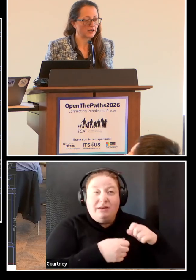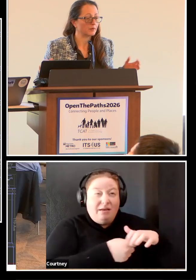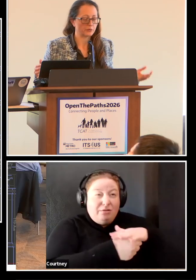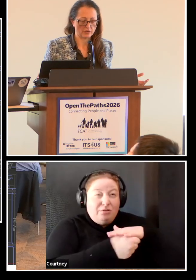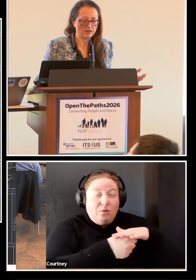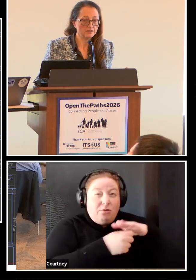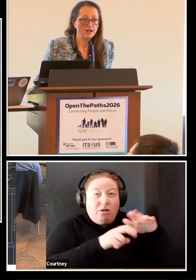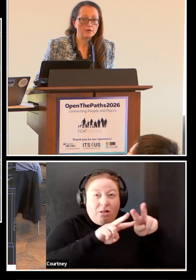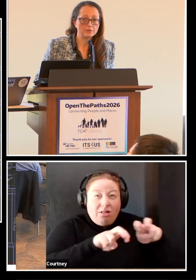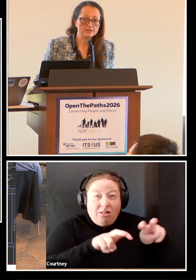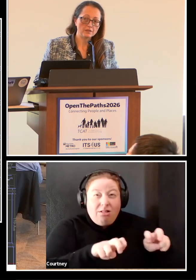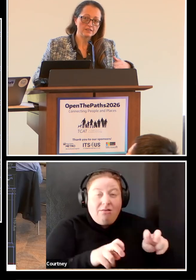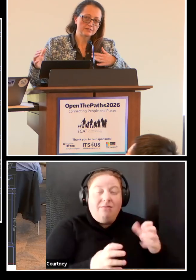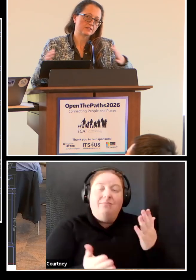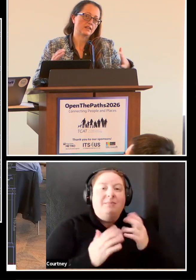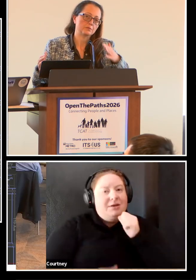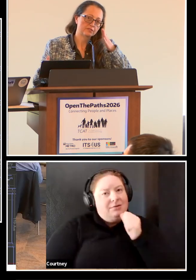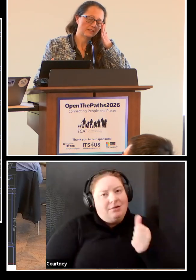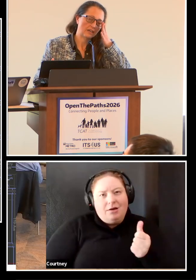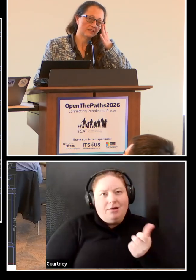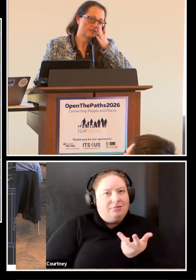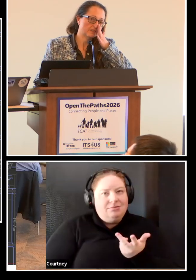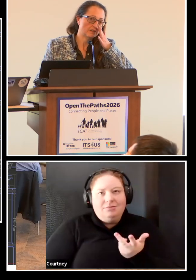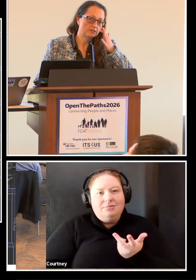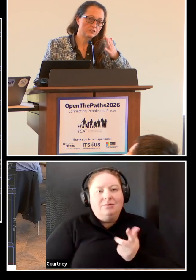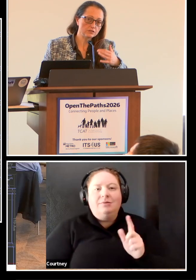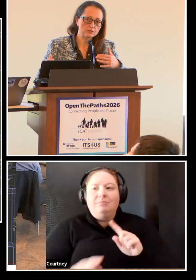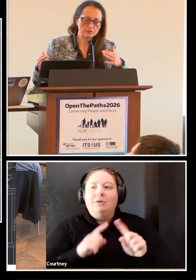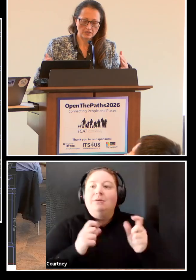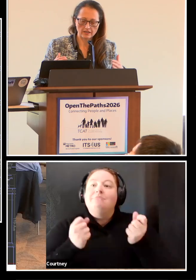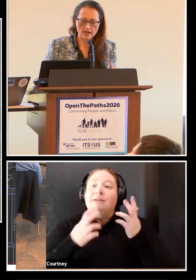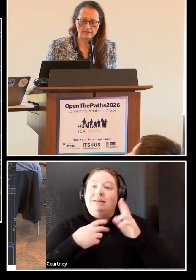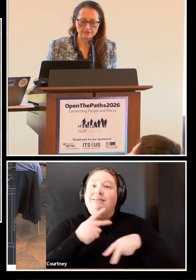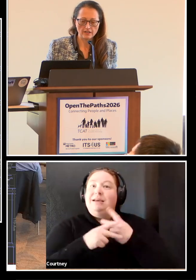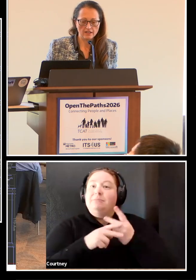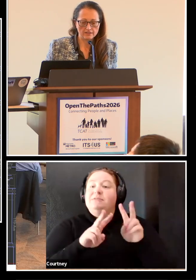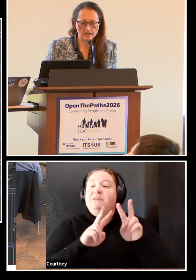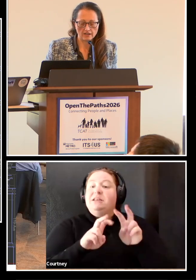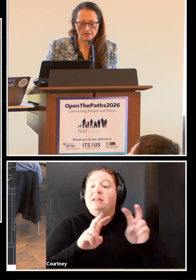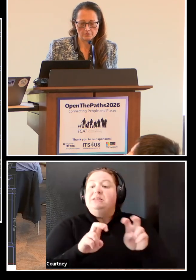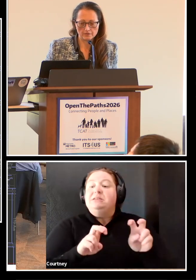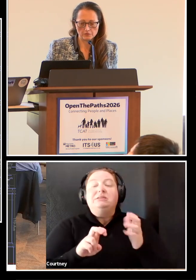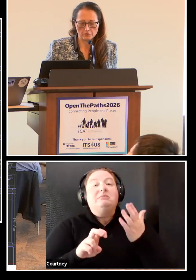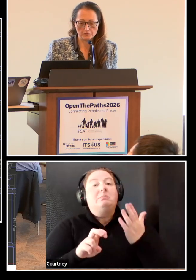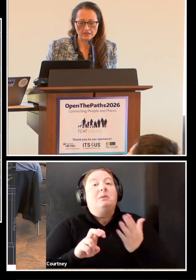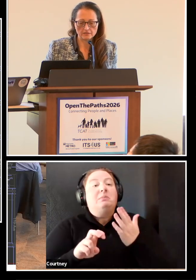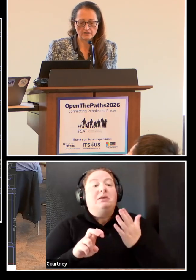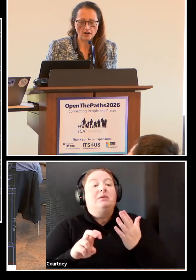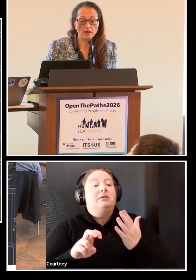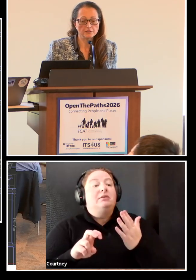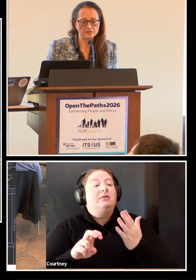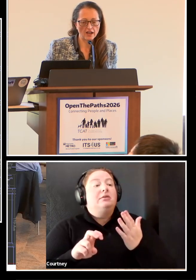Perhaps not. But in many of the types of analyses that we do, we might have the um we might opt for